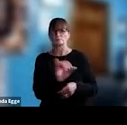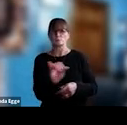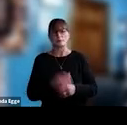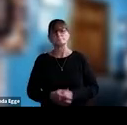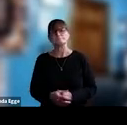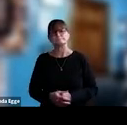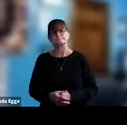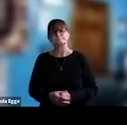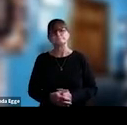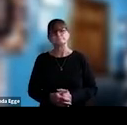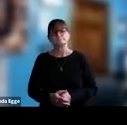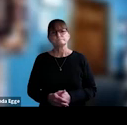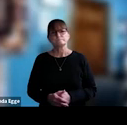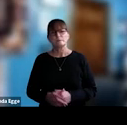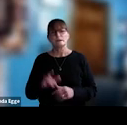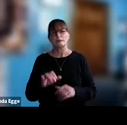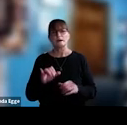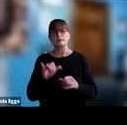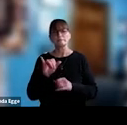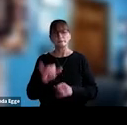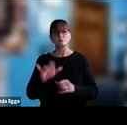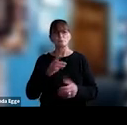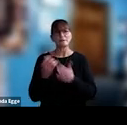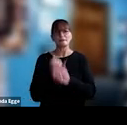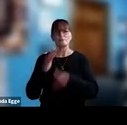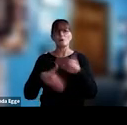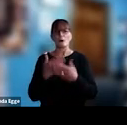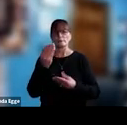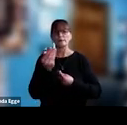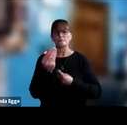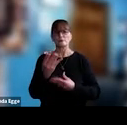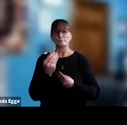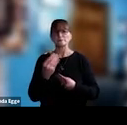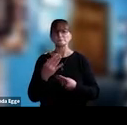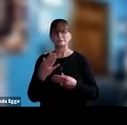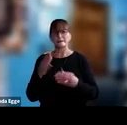But that's where we get all this information, and I basically just broke it down into that.